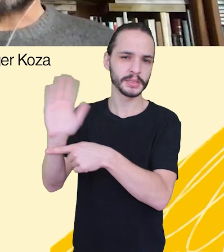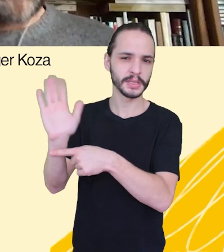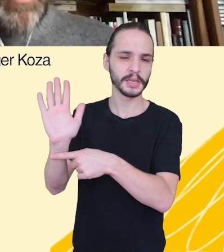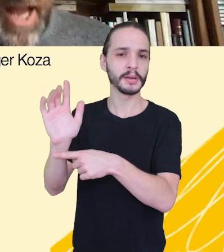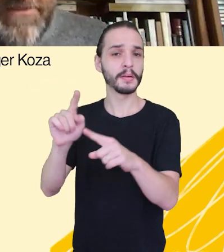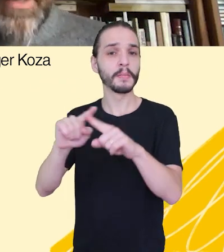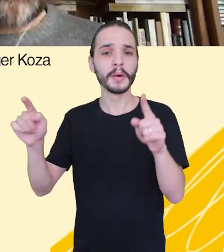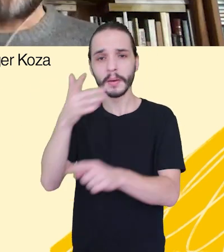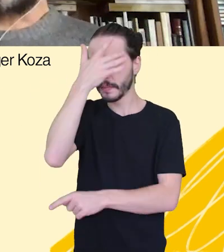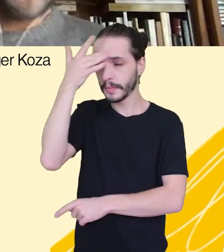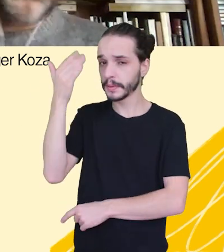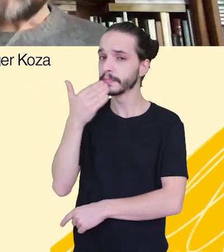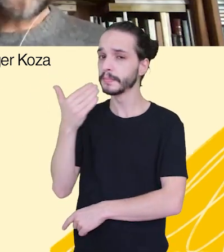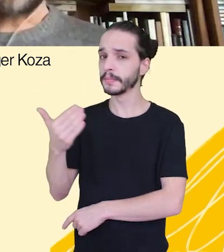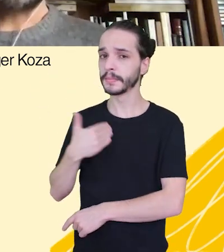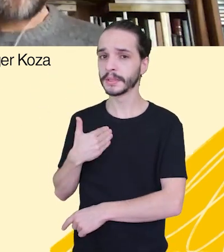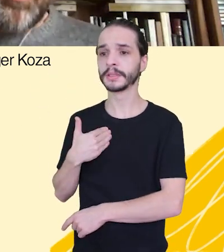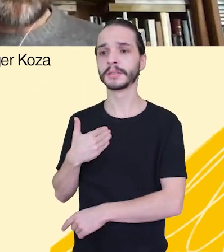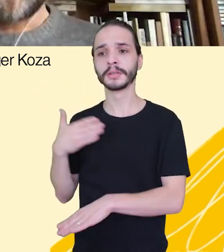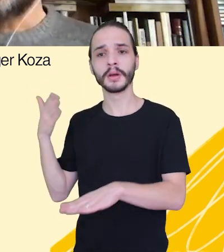and I said ok "just for you".